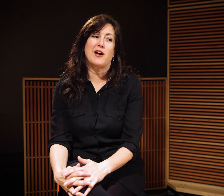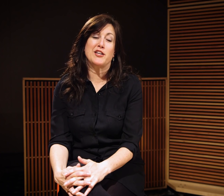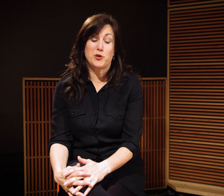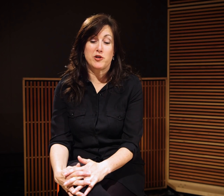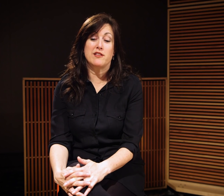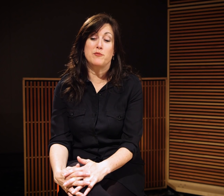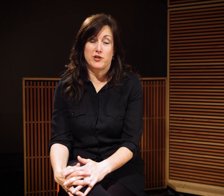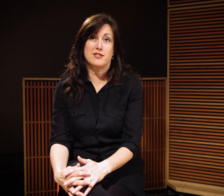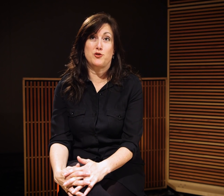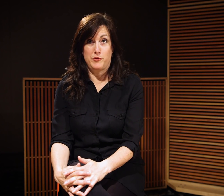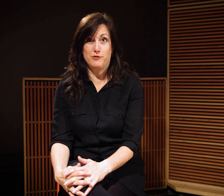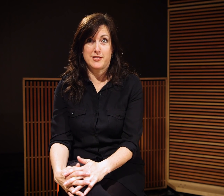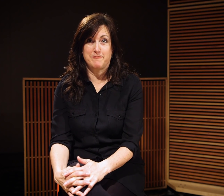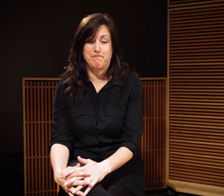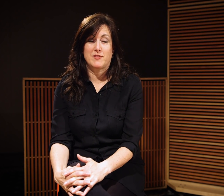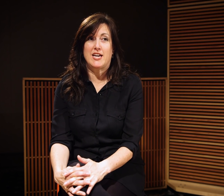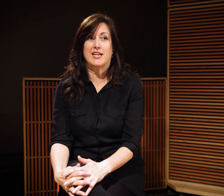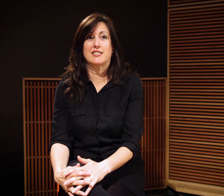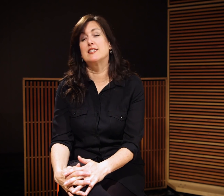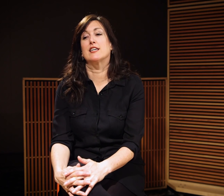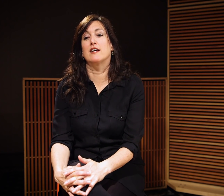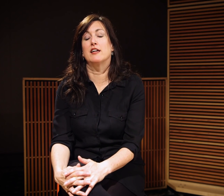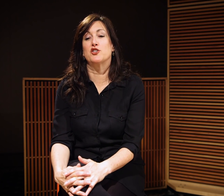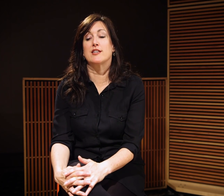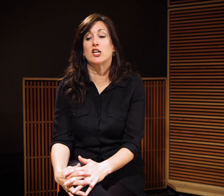I interpreted the Prince Tribute at the Xcel Energy Center.